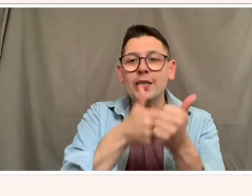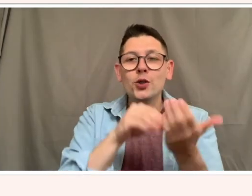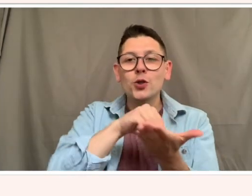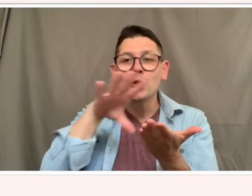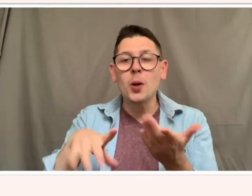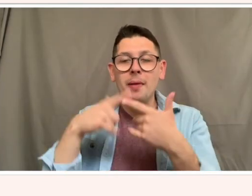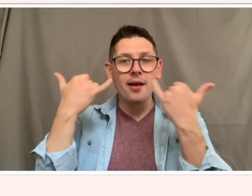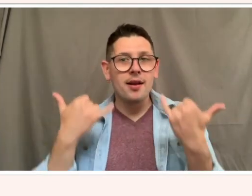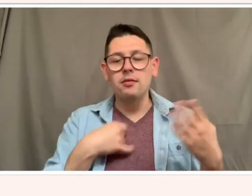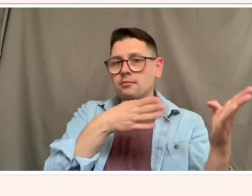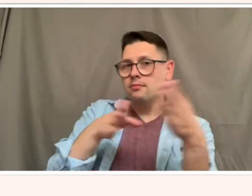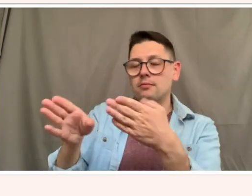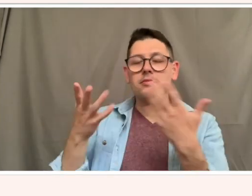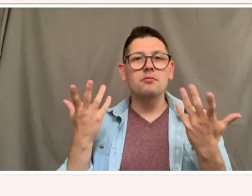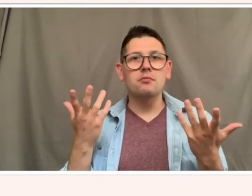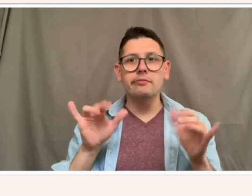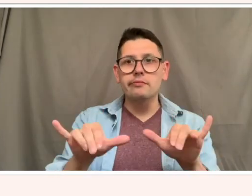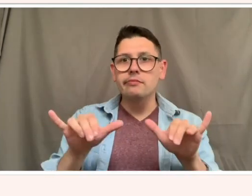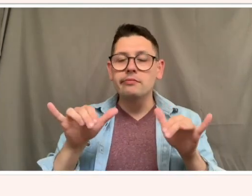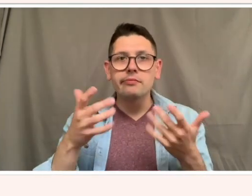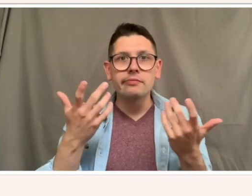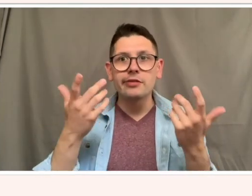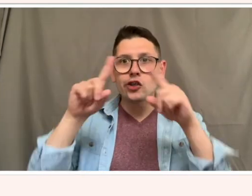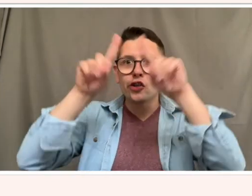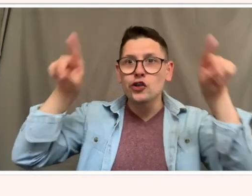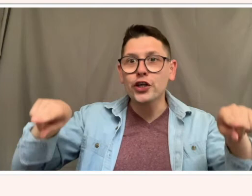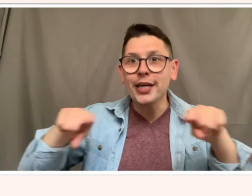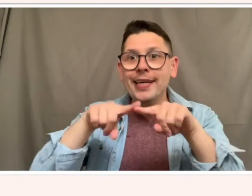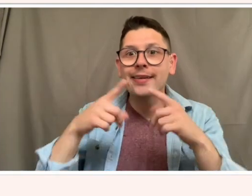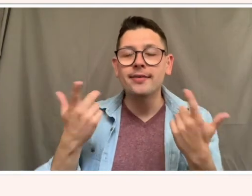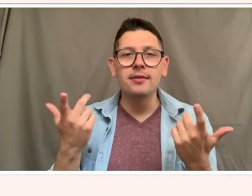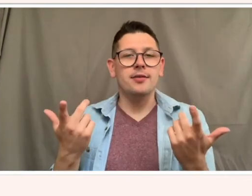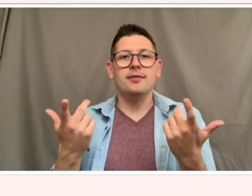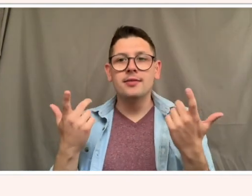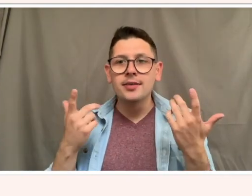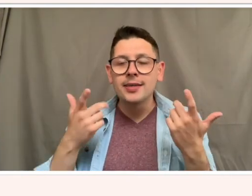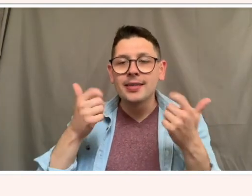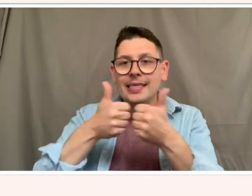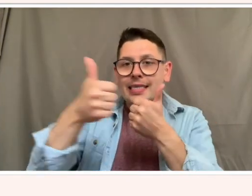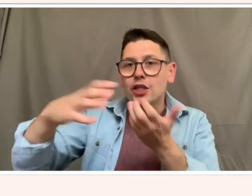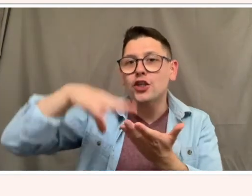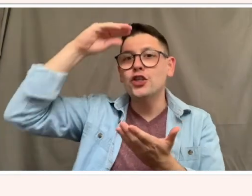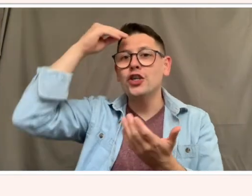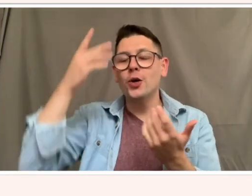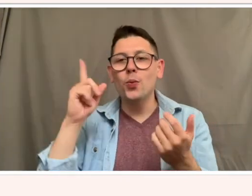to-face conversations with each student and now you're in a situation where you're trying to teach through